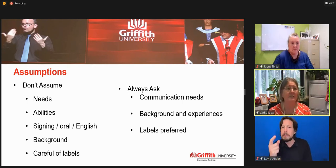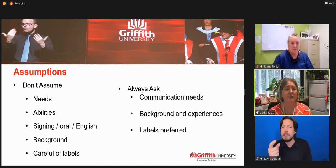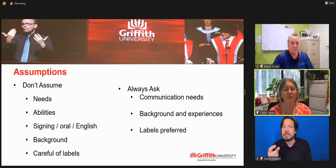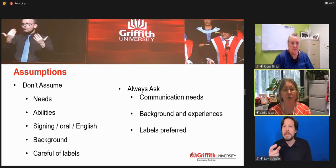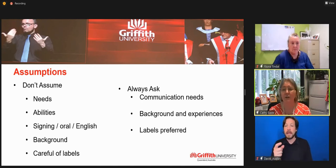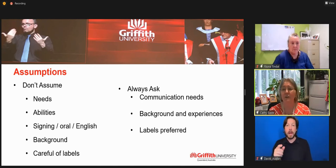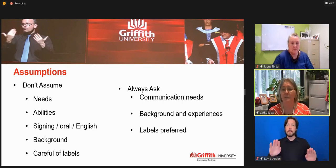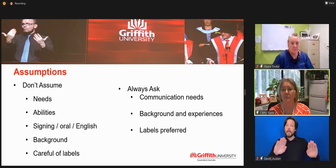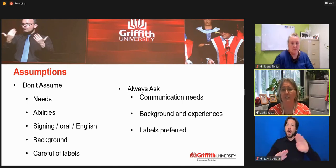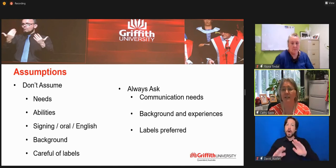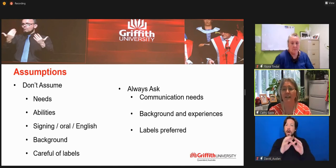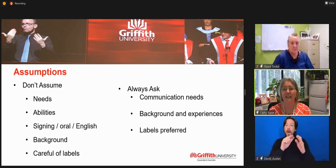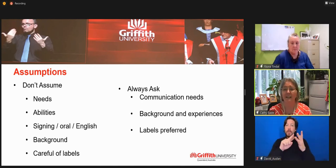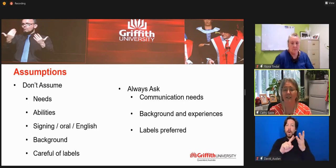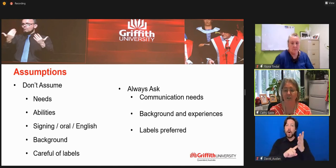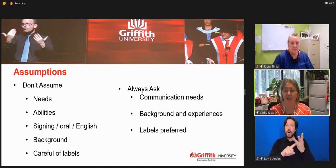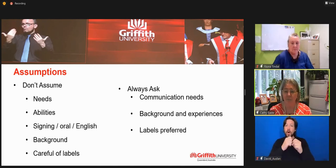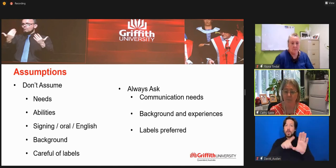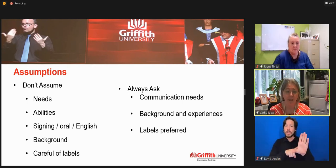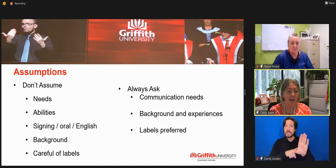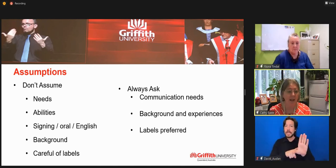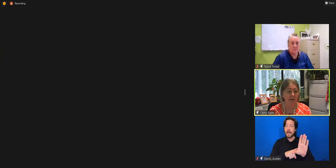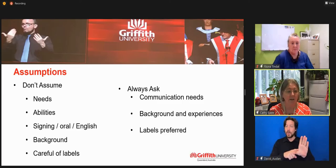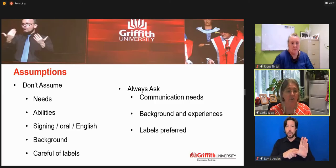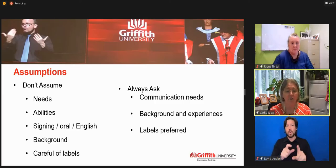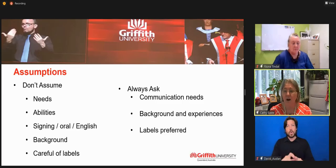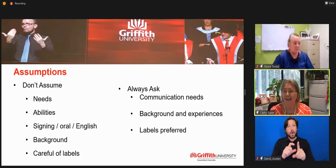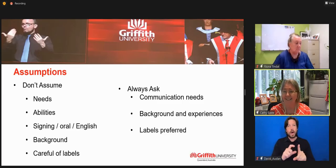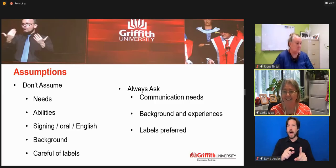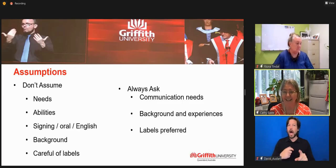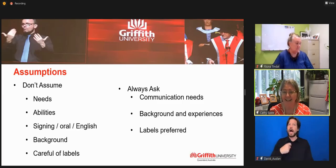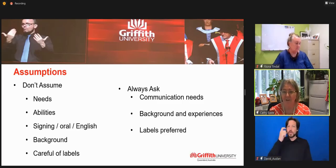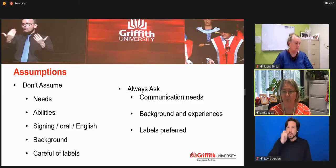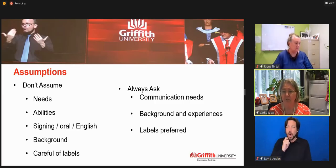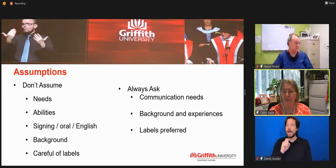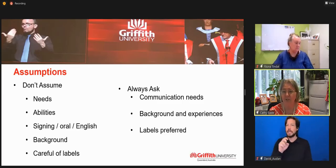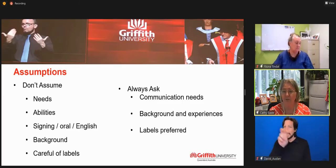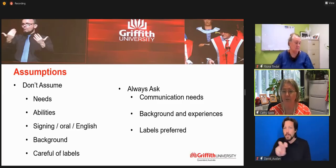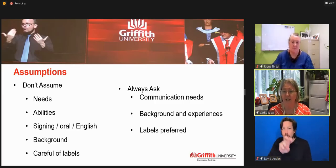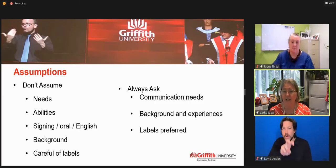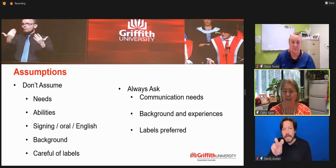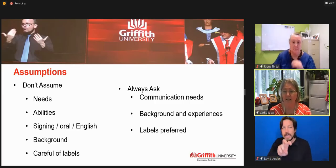classes trying to lipread the teacher and not understand what the teacher was saying.